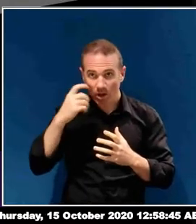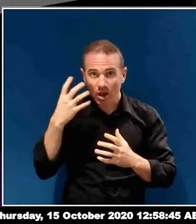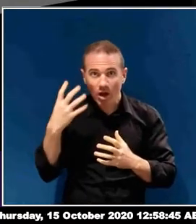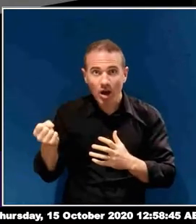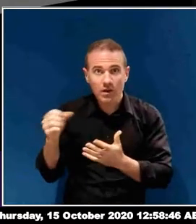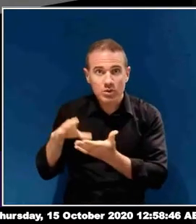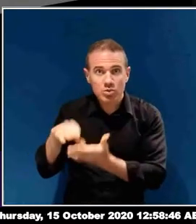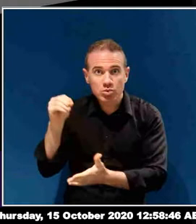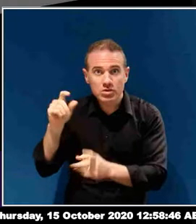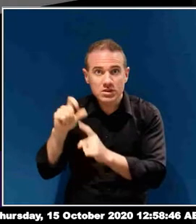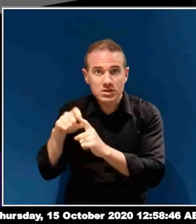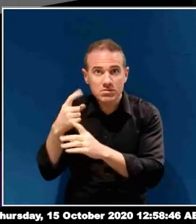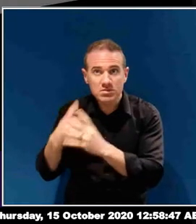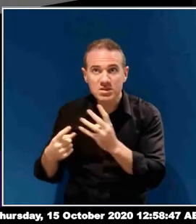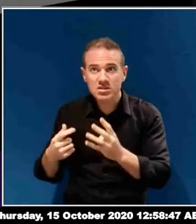Are you still seeing that?